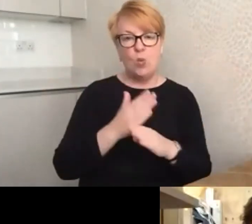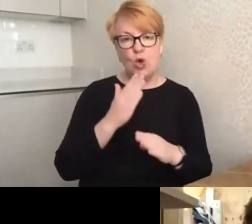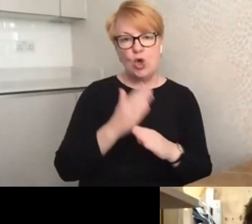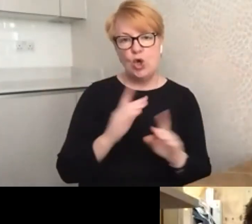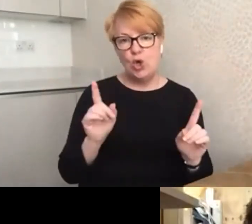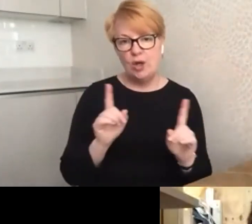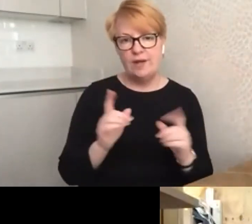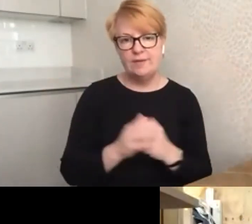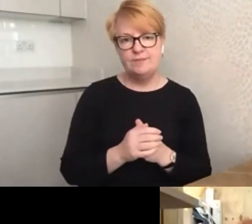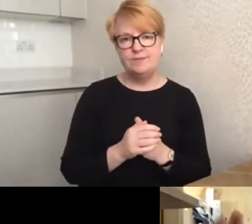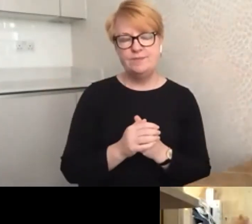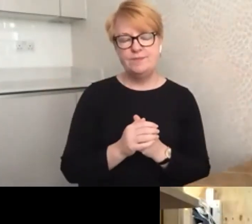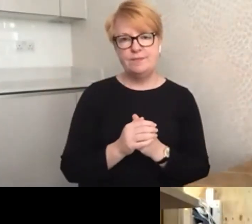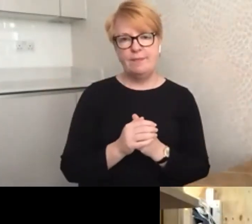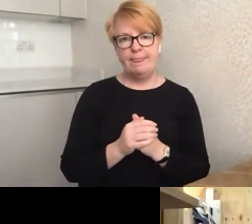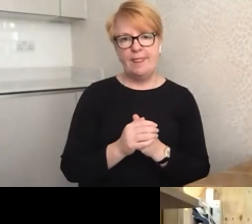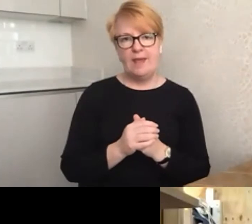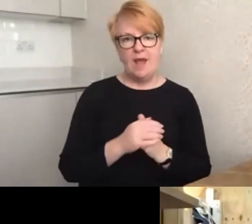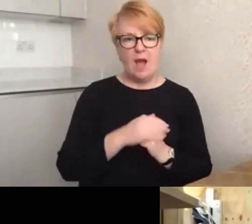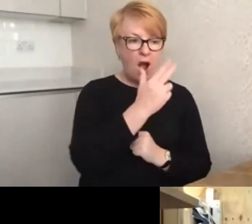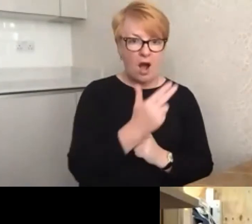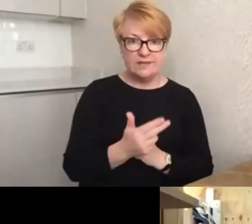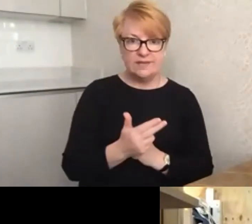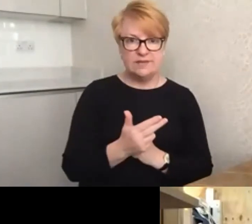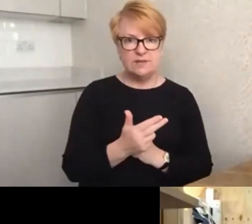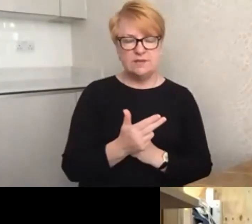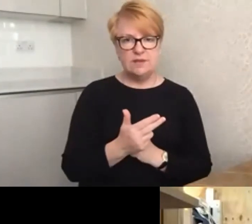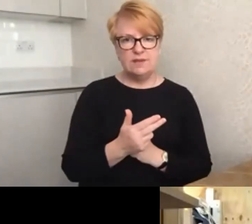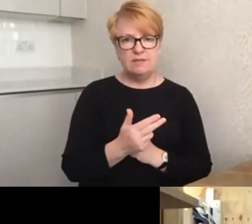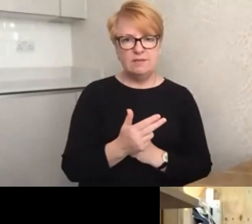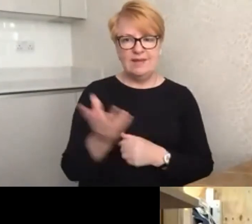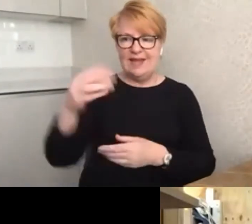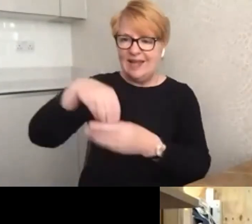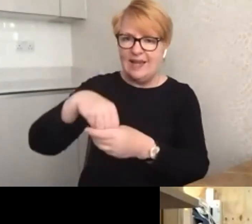about putting artists in contexts and contexts and contexts where they